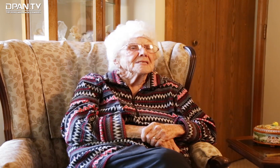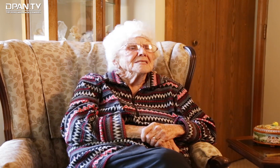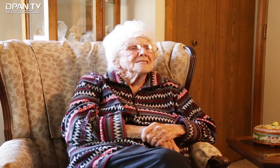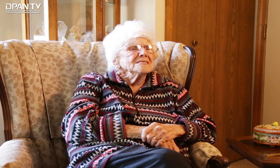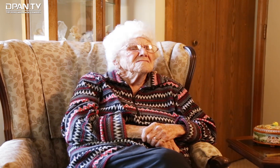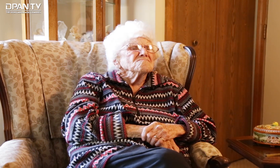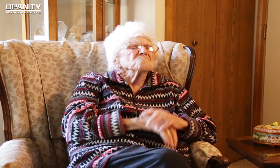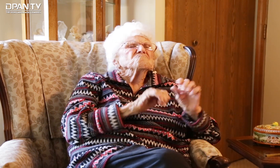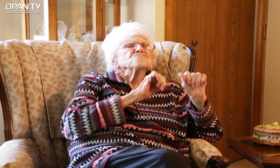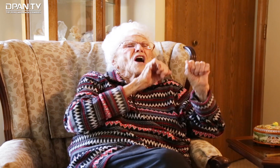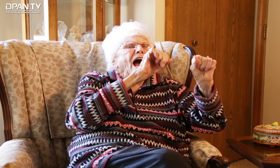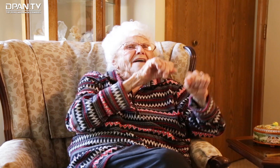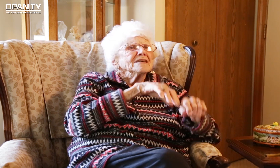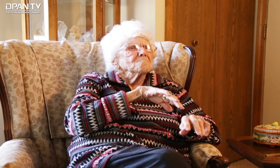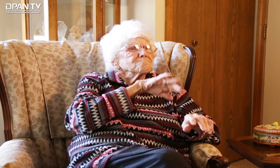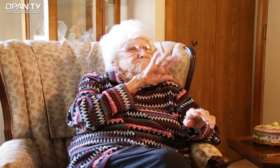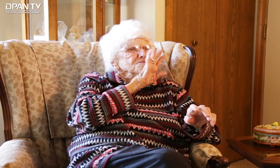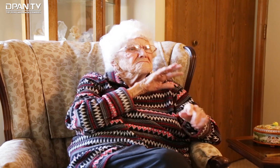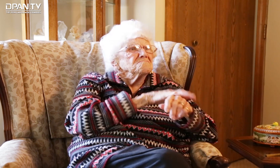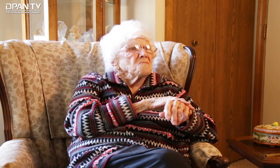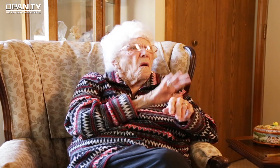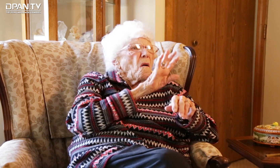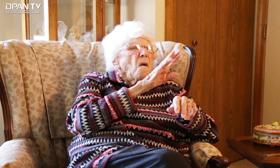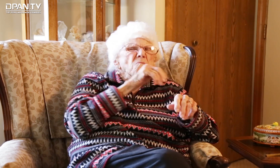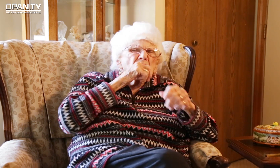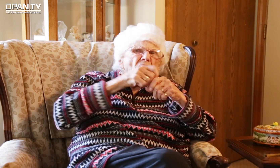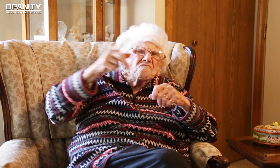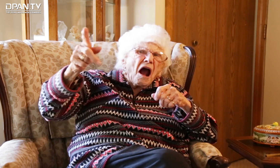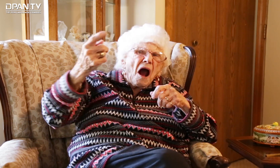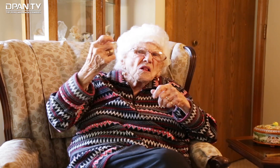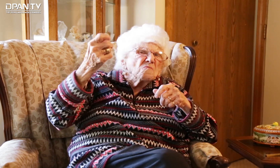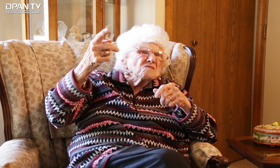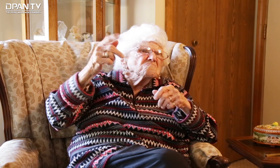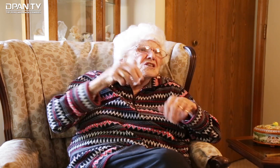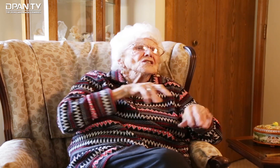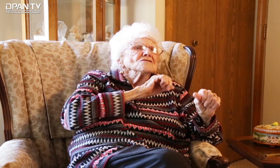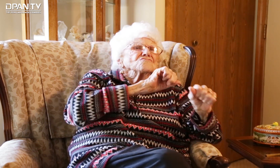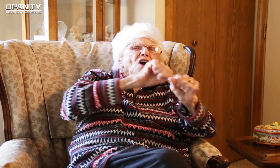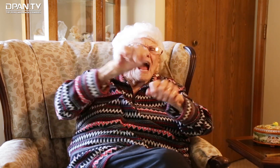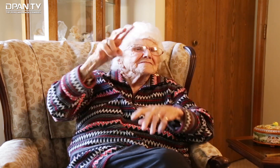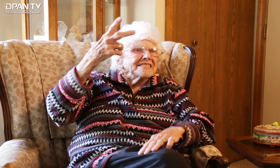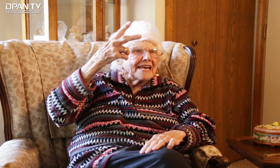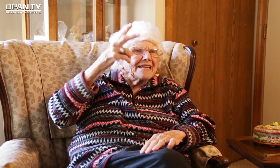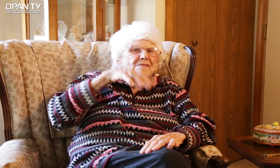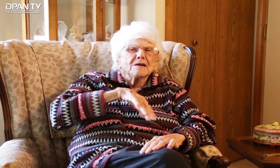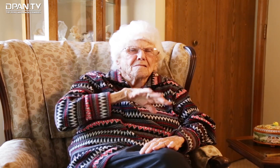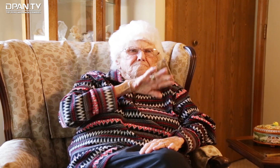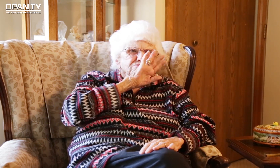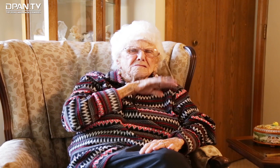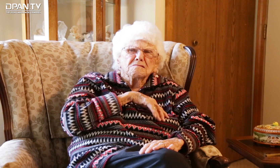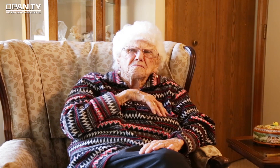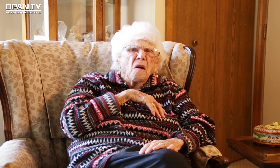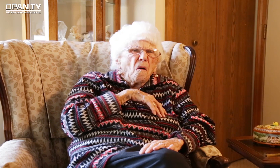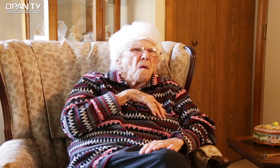We were driving over and no one was home. Other friends were not far away. After driving to a 2nd house,